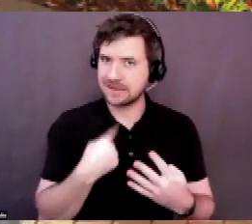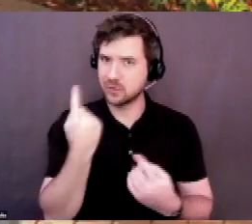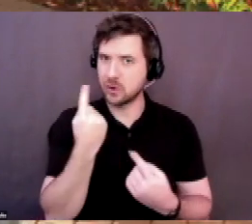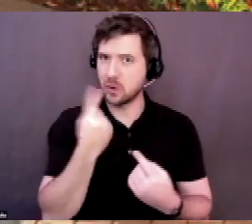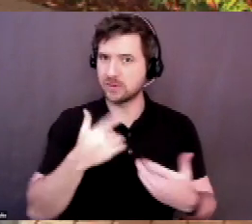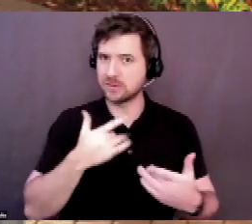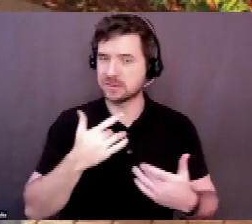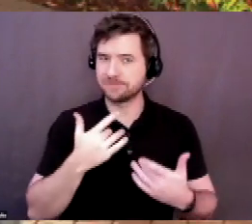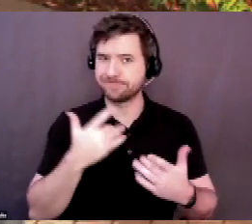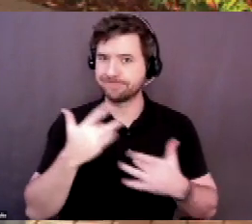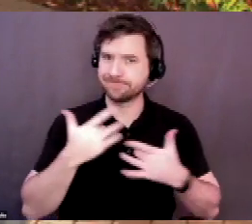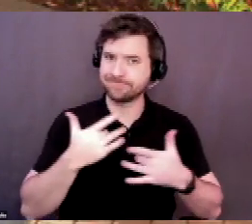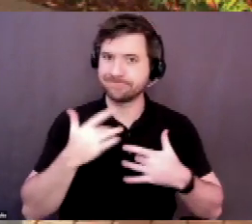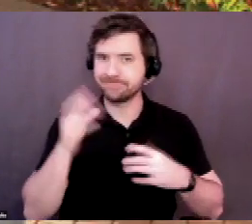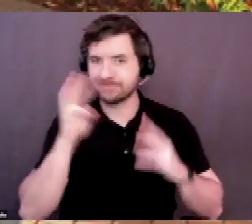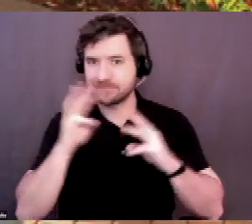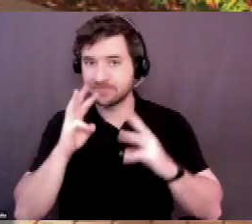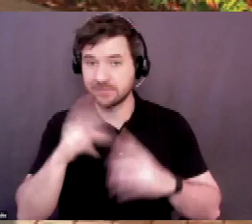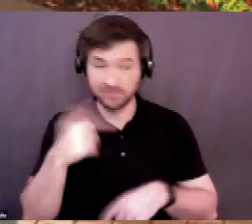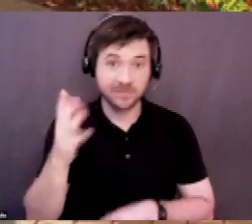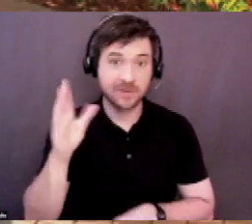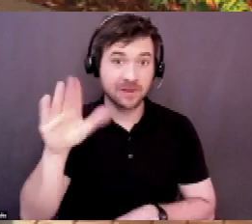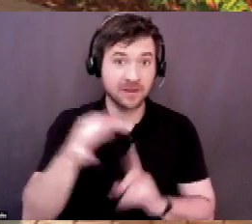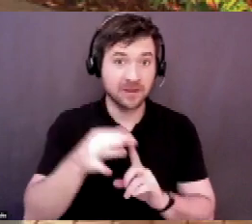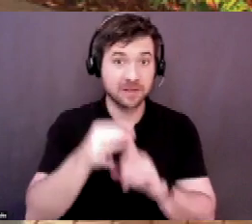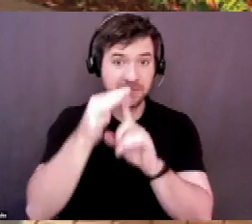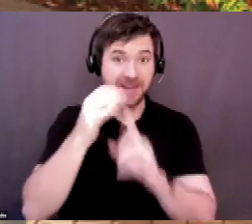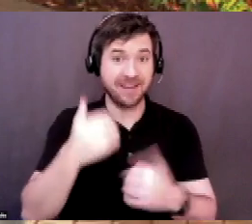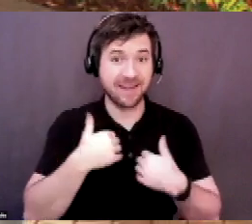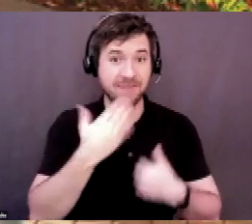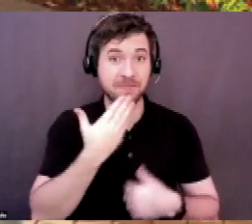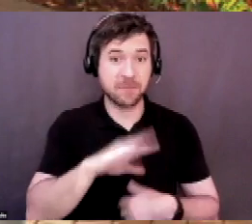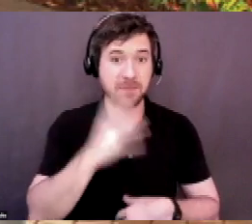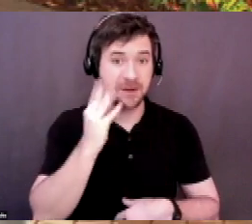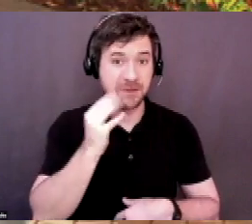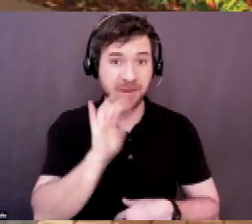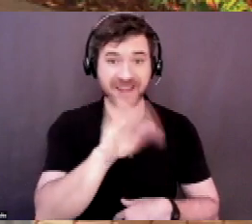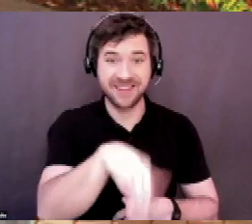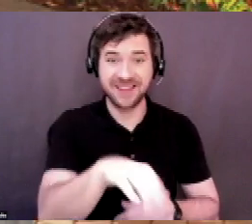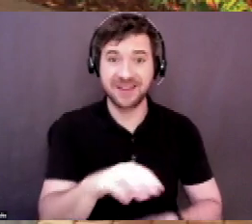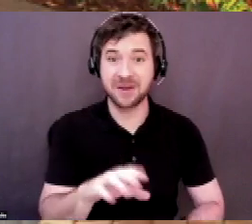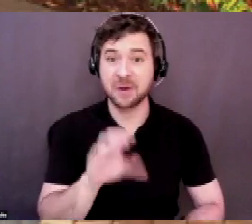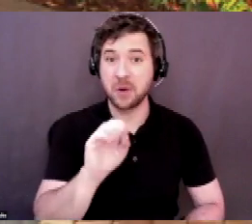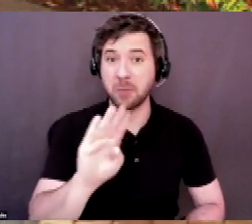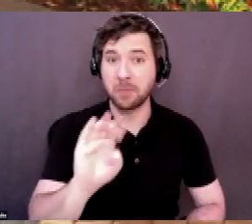with that gynaecologist when I was younger, was am I going to find an OB